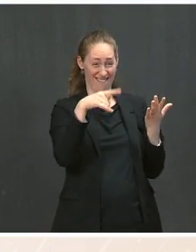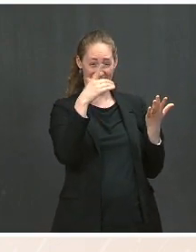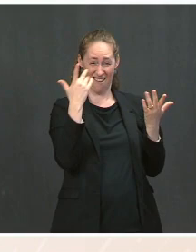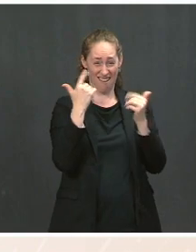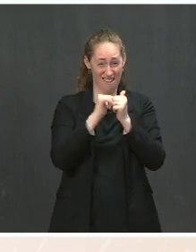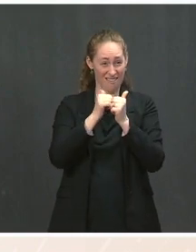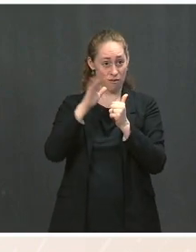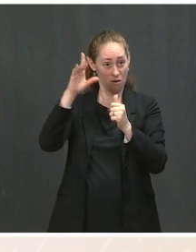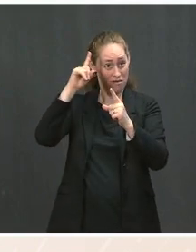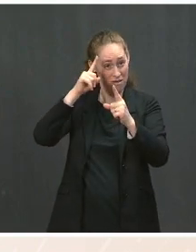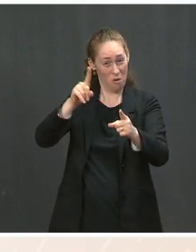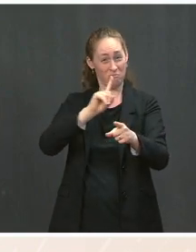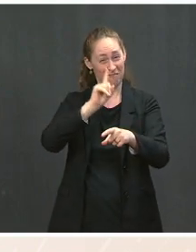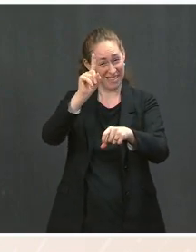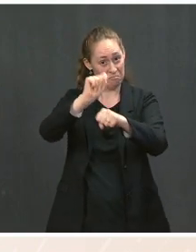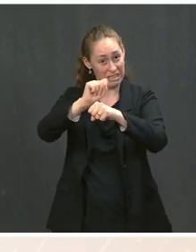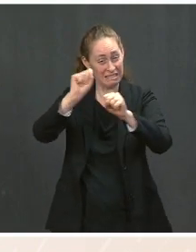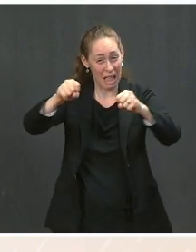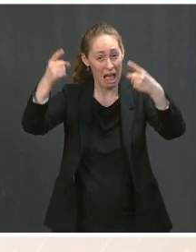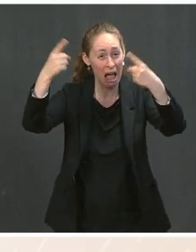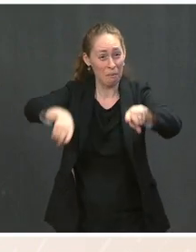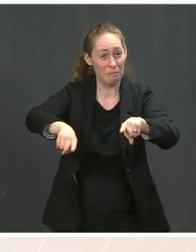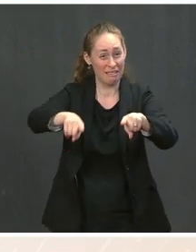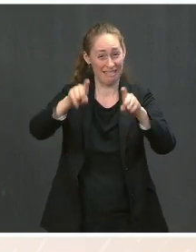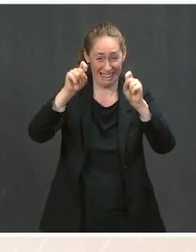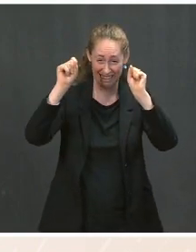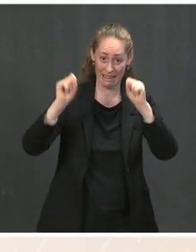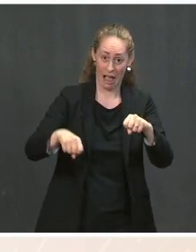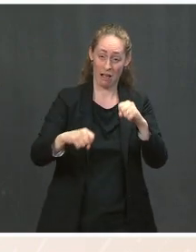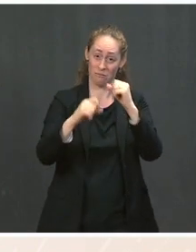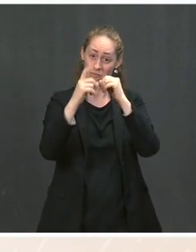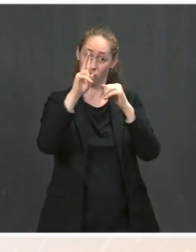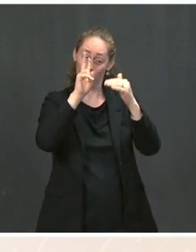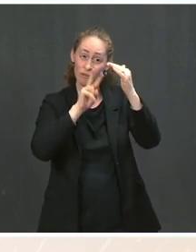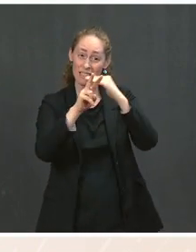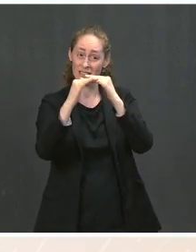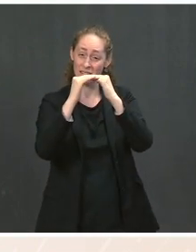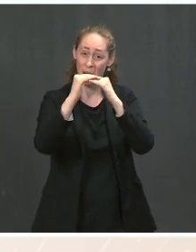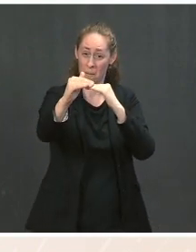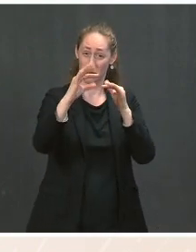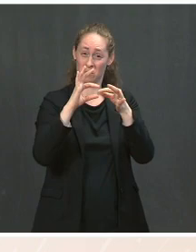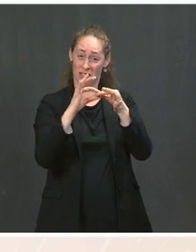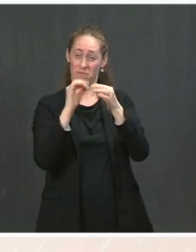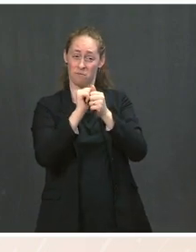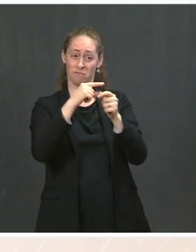to have a stable and predictable relationship with Russia? Ms. Psaki: Well, we feel that has to be our objective